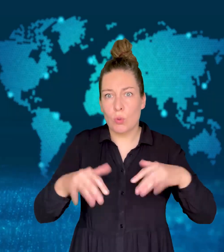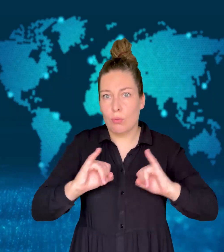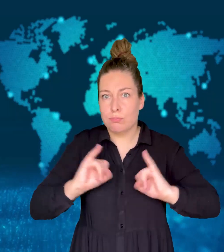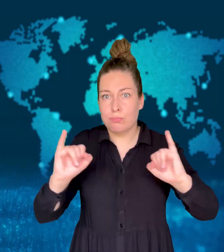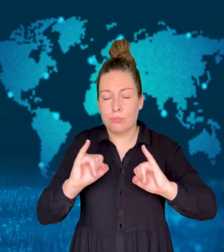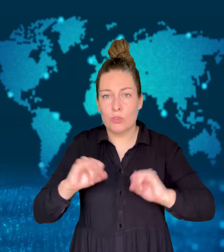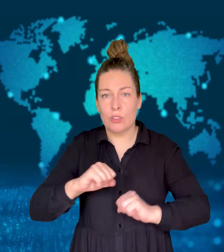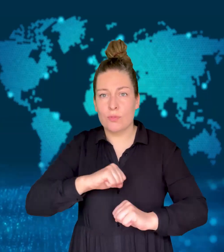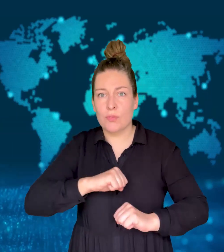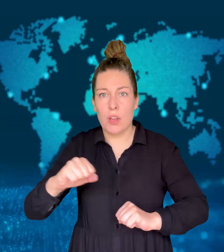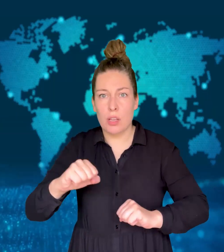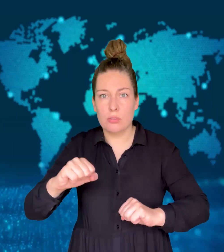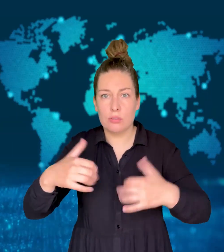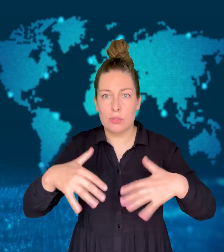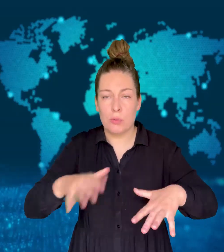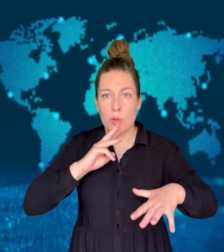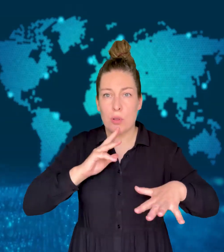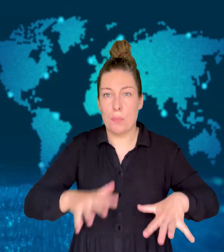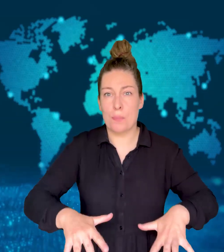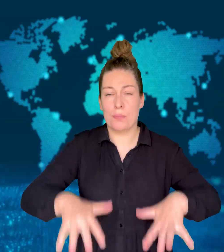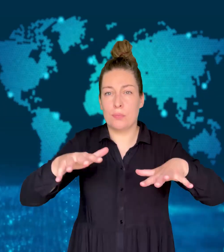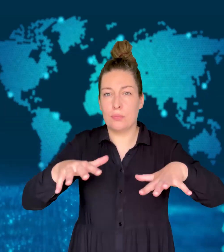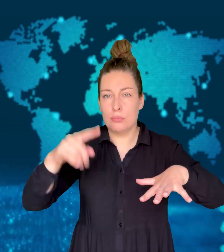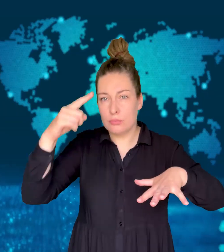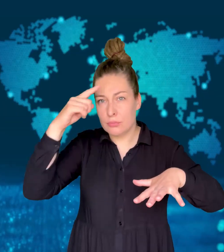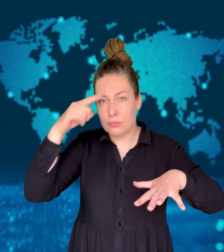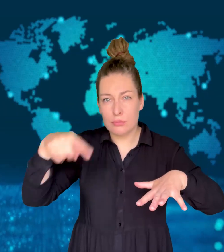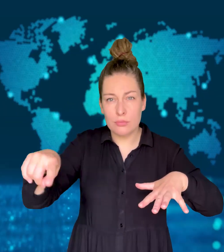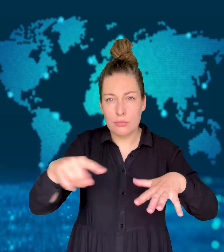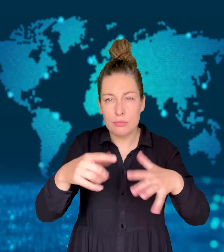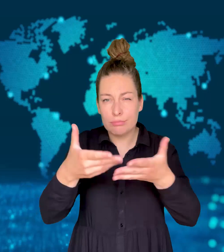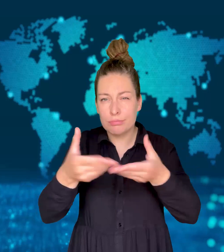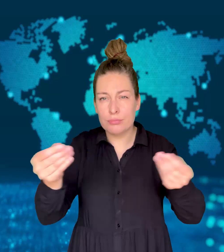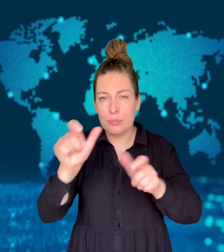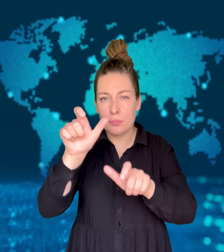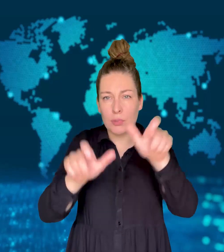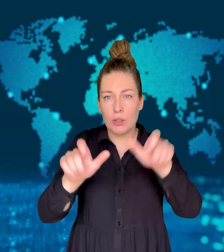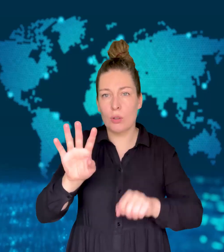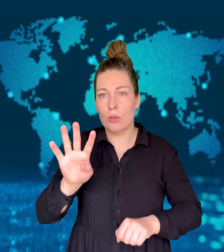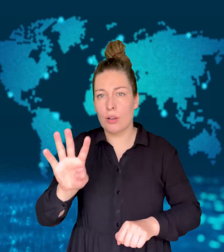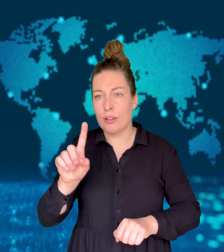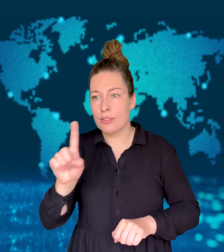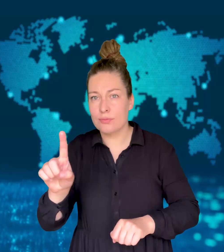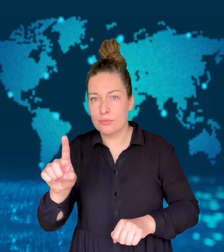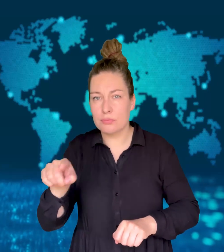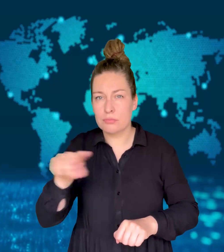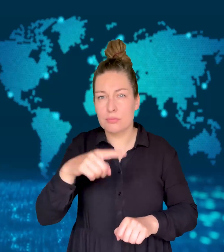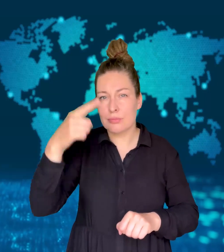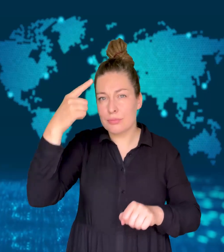It's estimated that around 41 are still missing in the devastating flash floods,